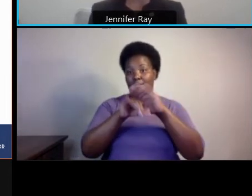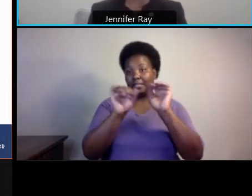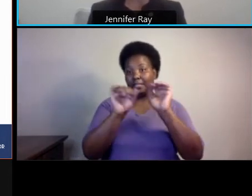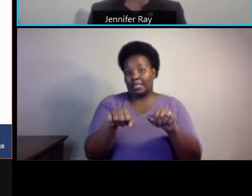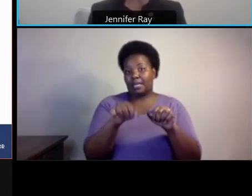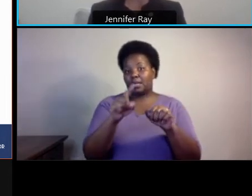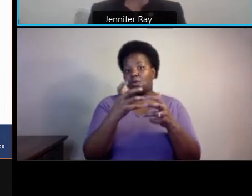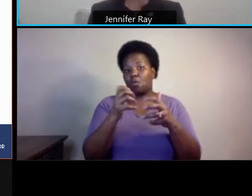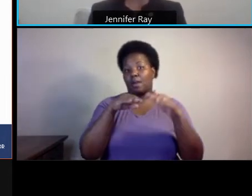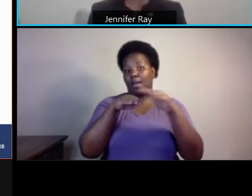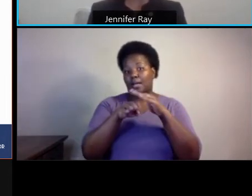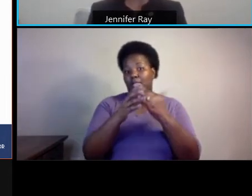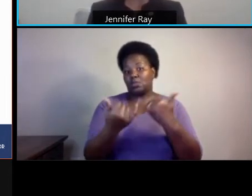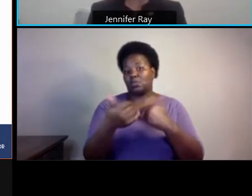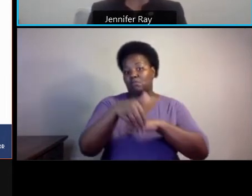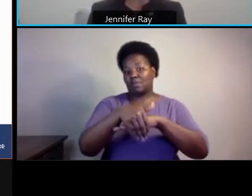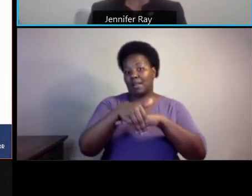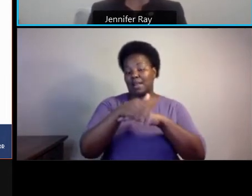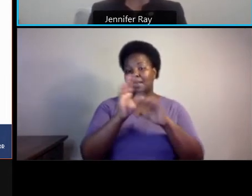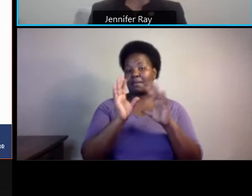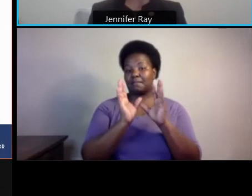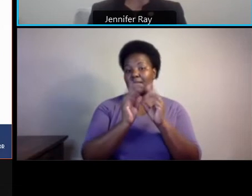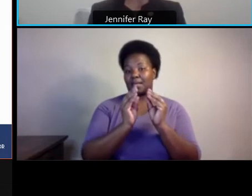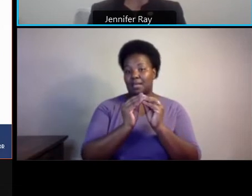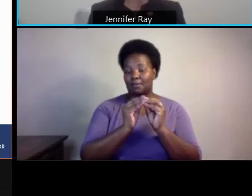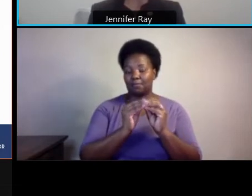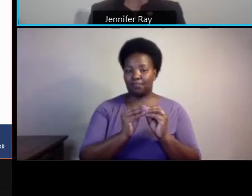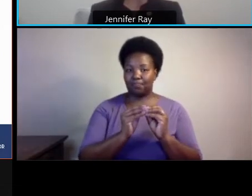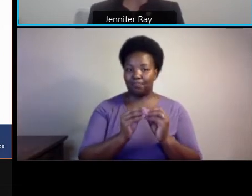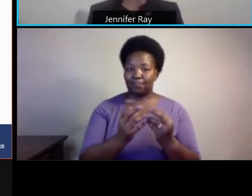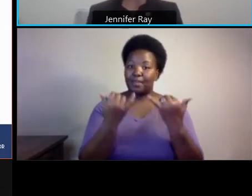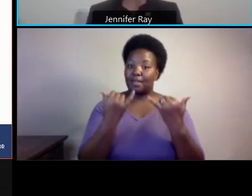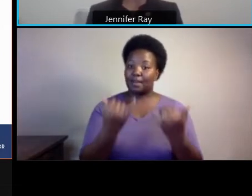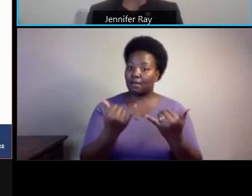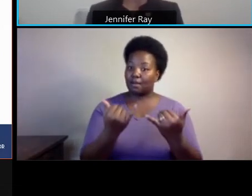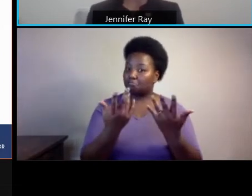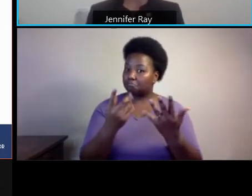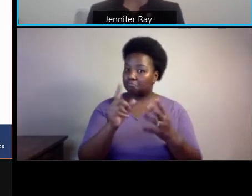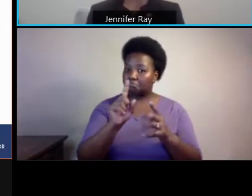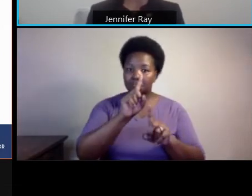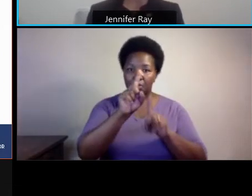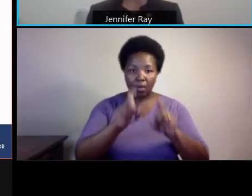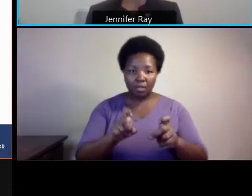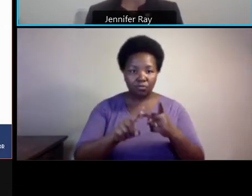this evening so at this time we will open the comments questions or ideas you can type your